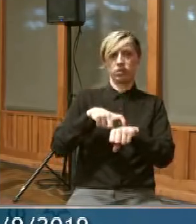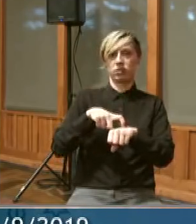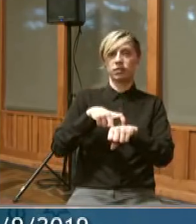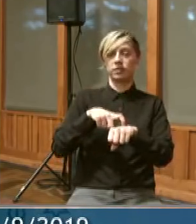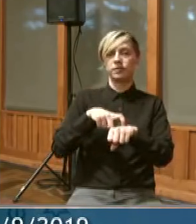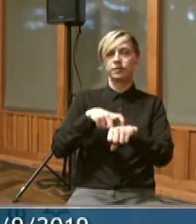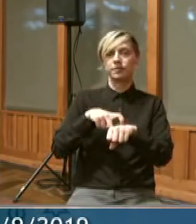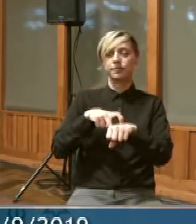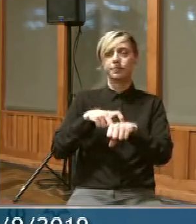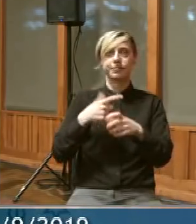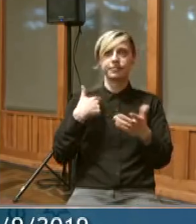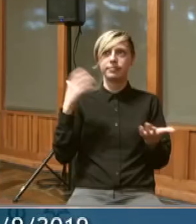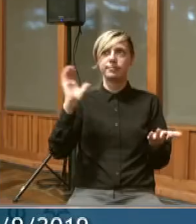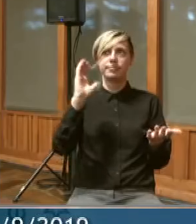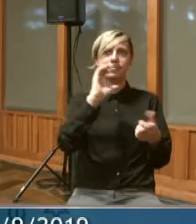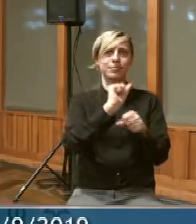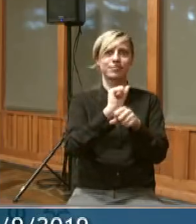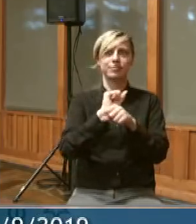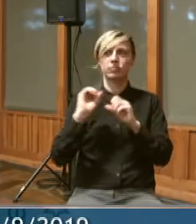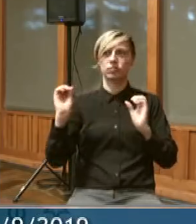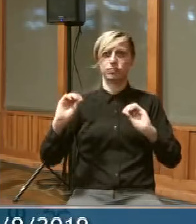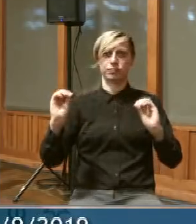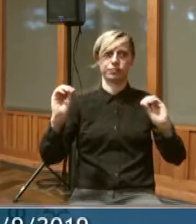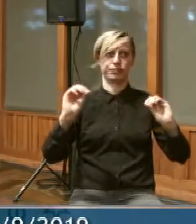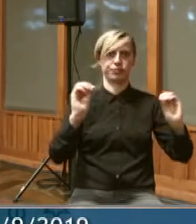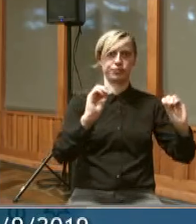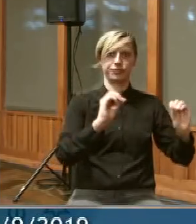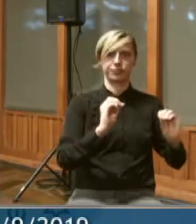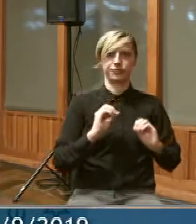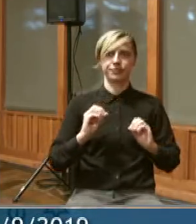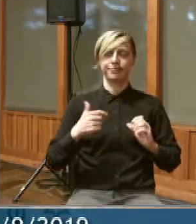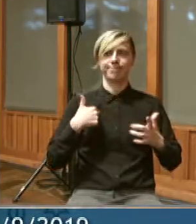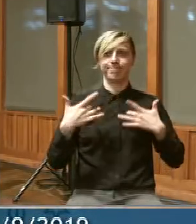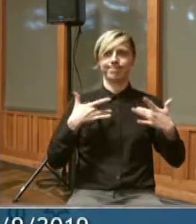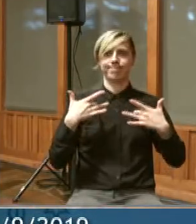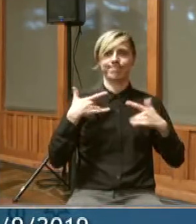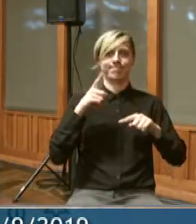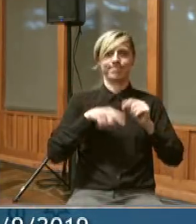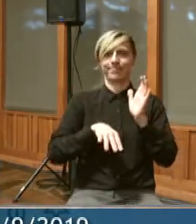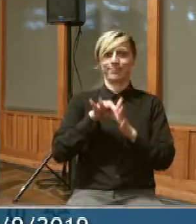I'M WORRIED ABOUT MY HOUSING AND